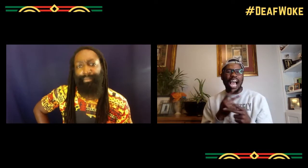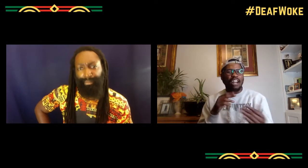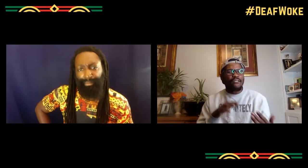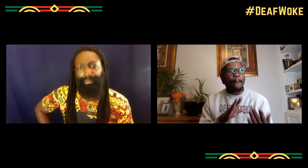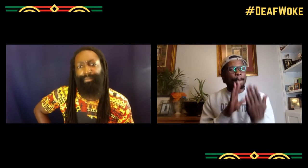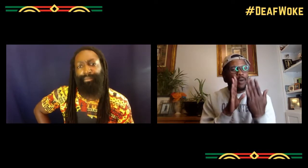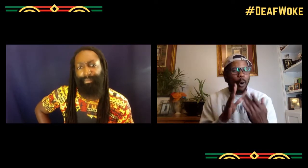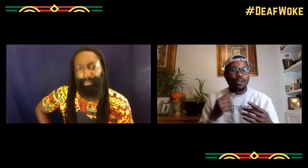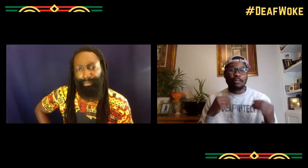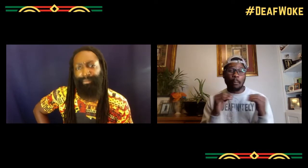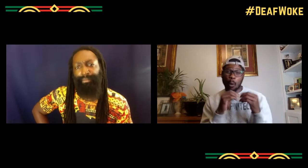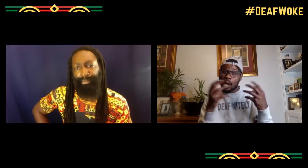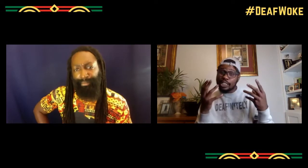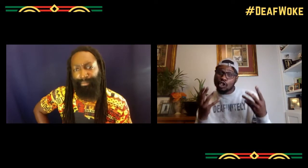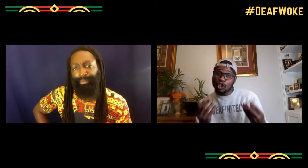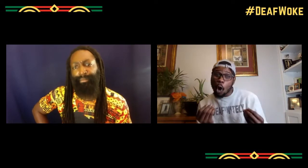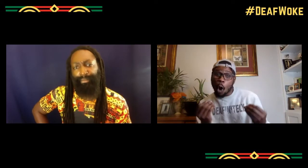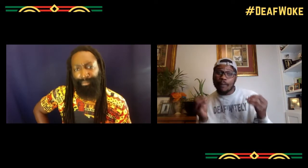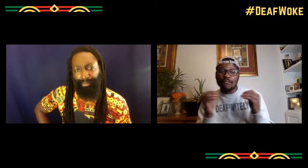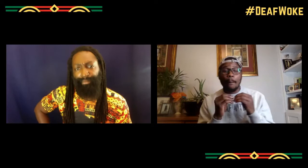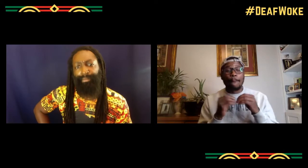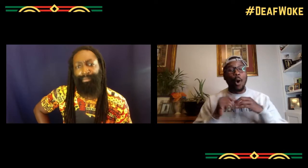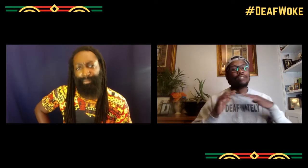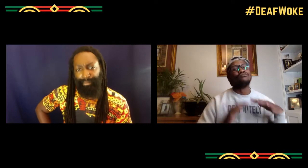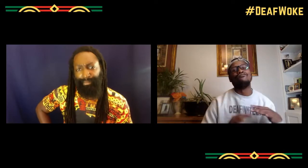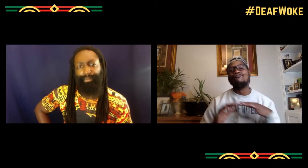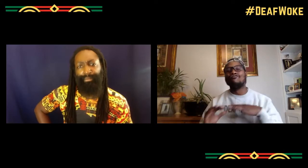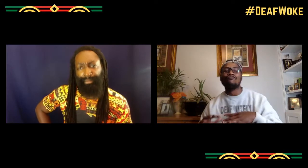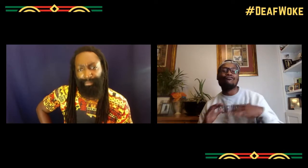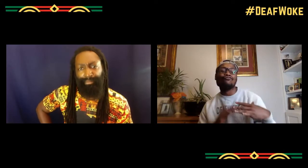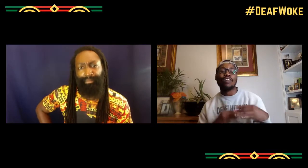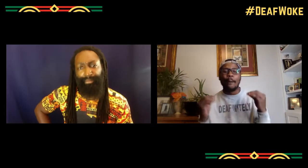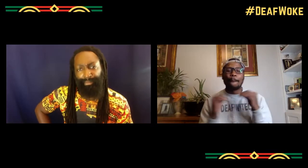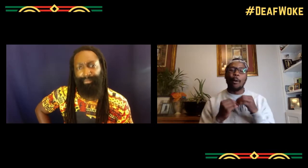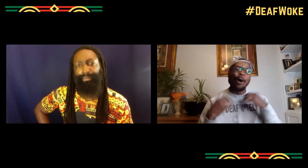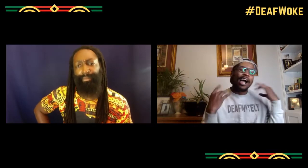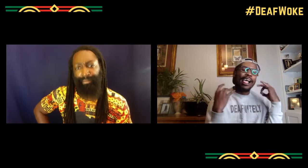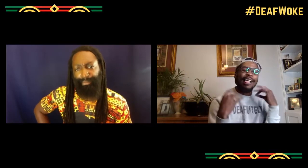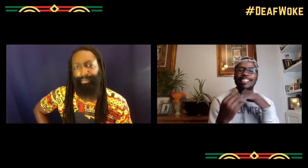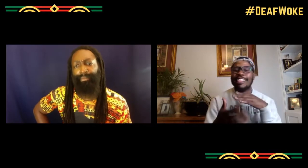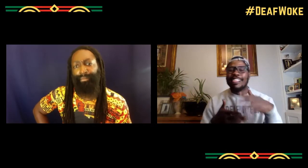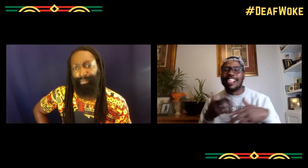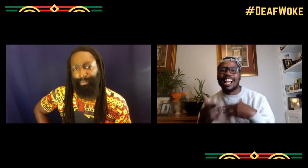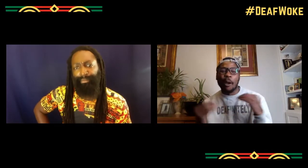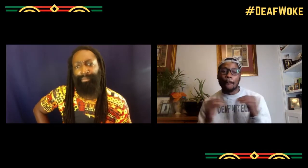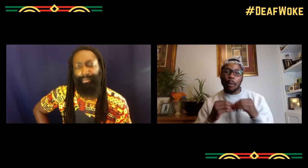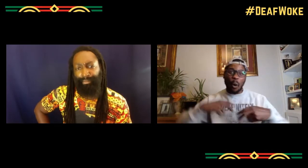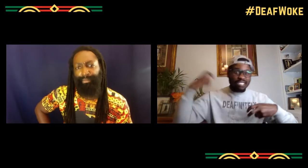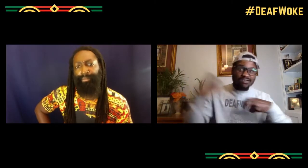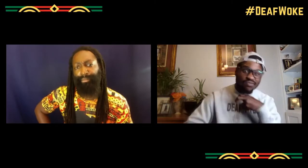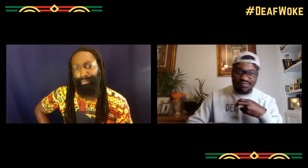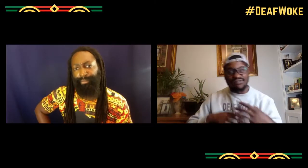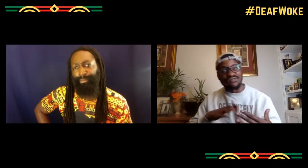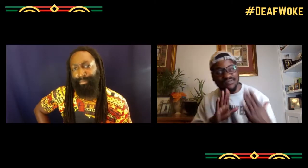their personality and what their approach is it soft? Is it more chill? You know, is it more, you know,